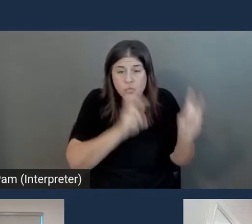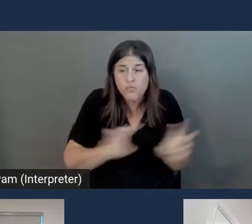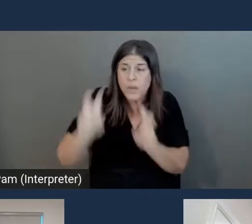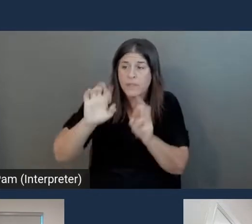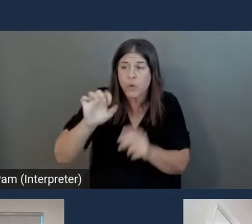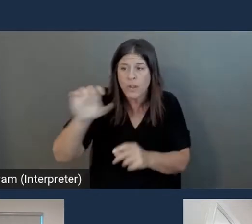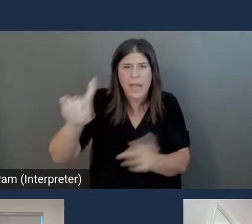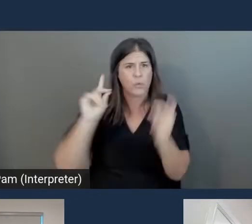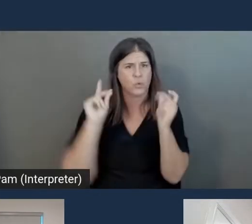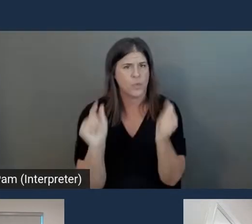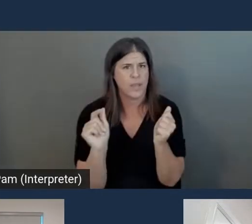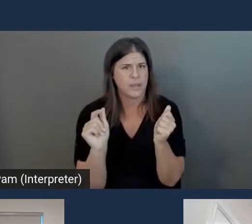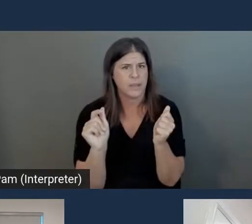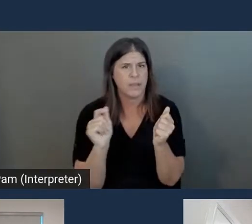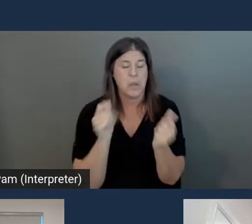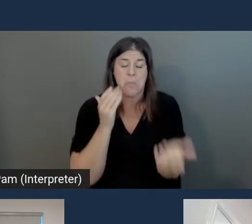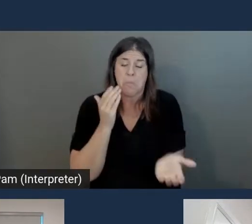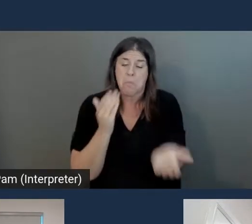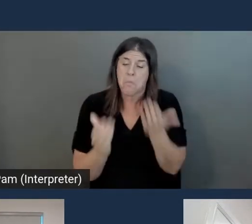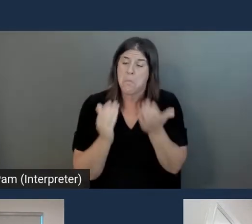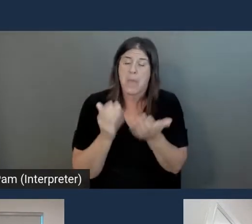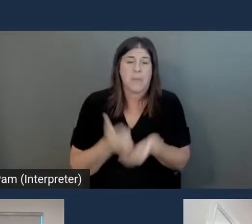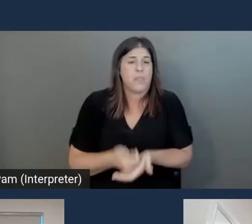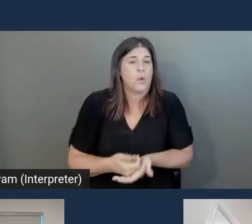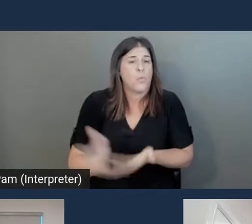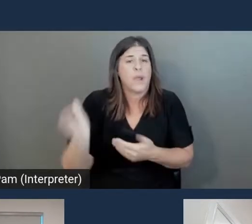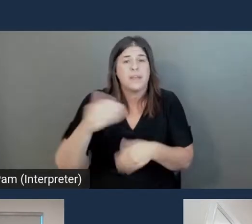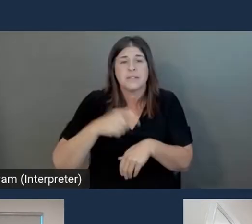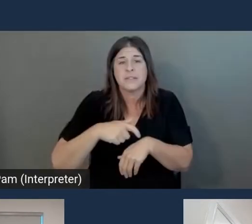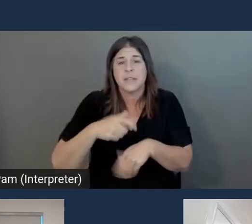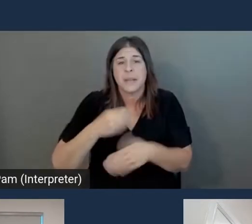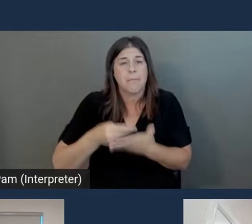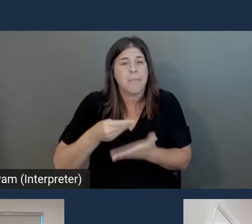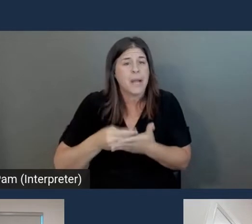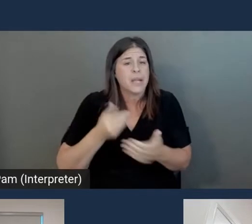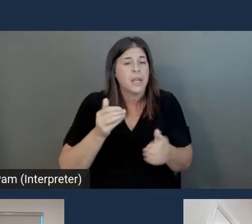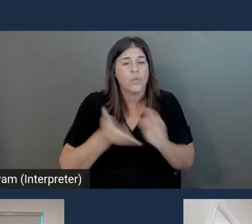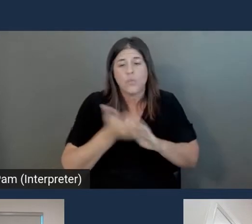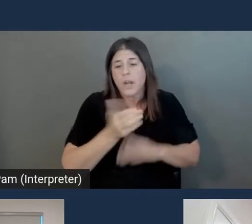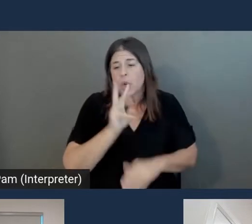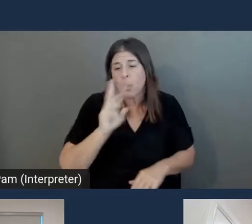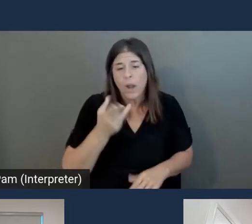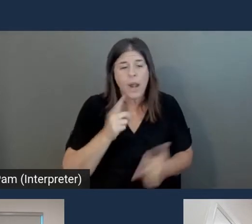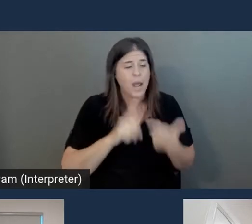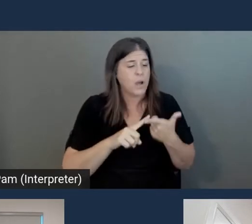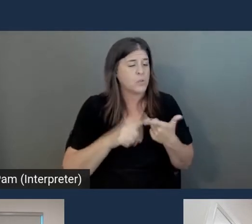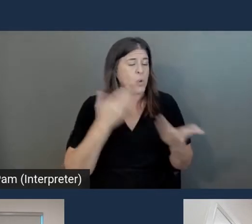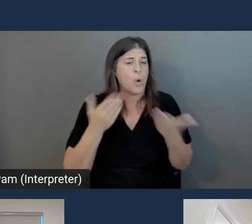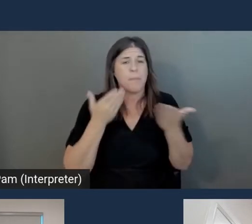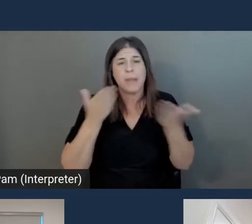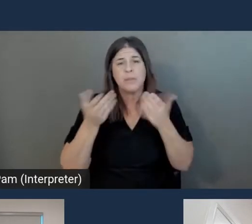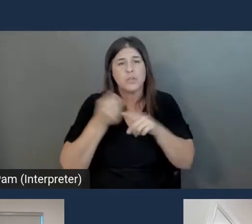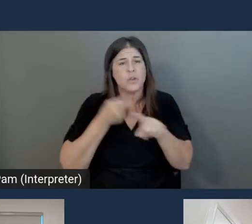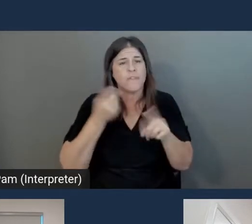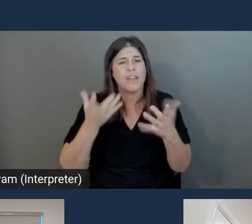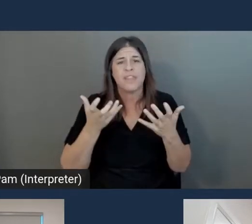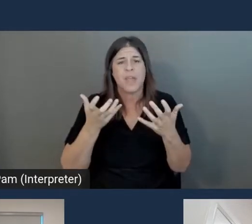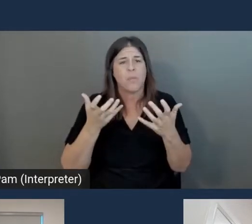Because they might be bleeding money, running a warehouse or a server farm, they wanna close that. The context might be going over,